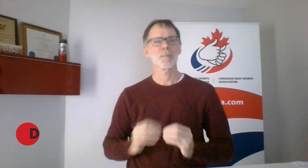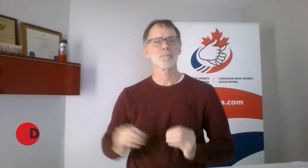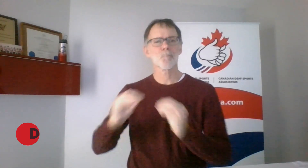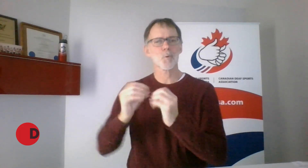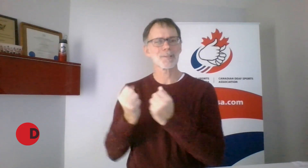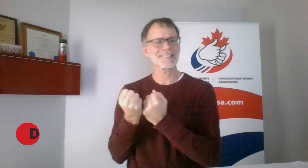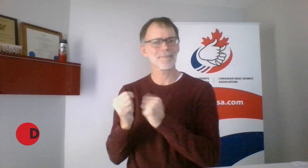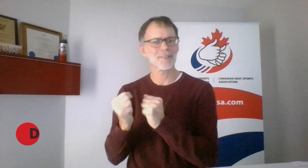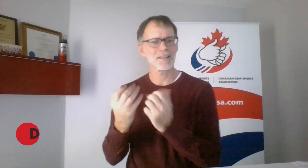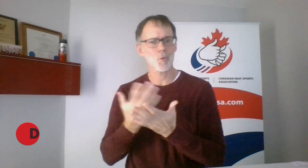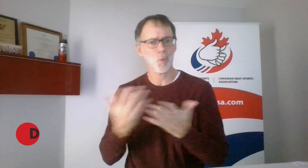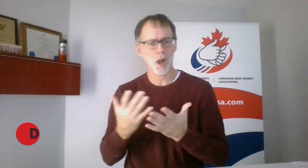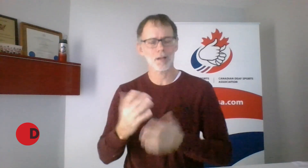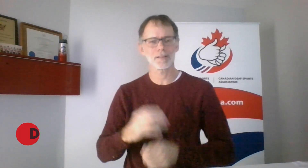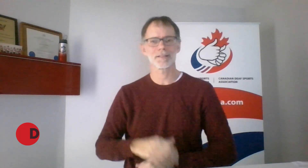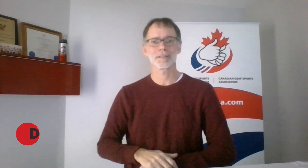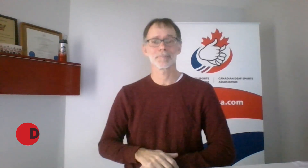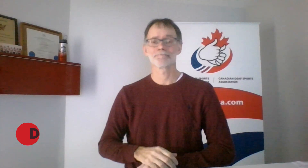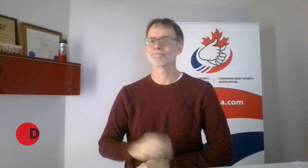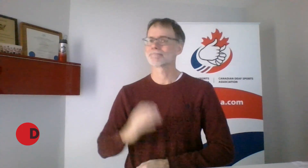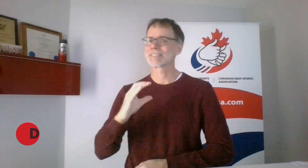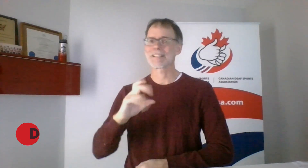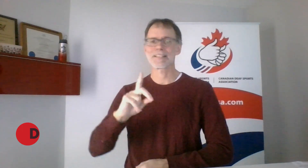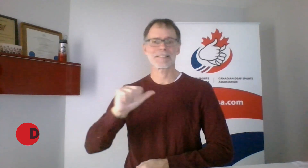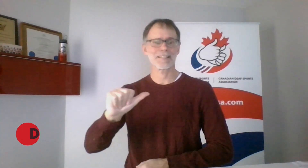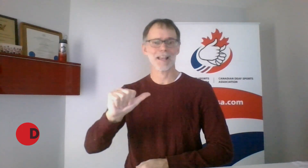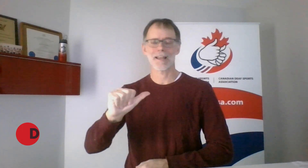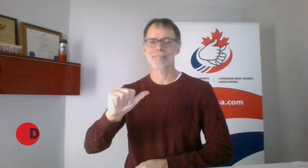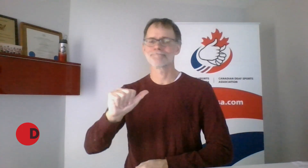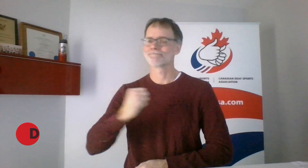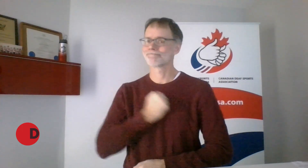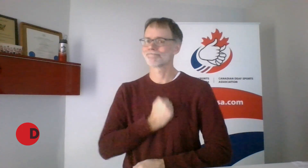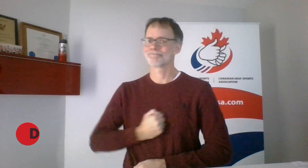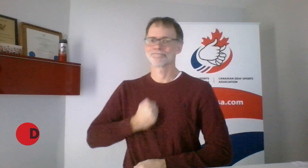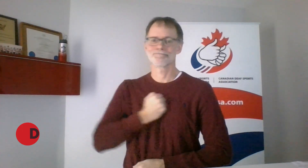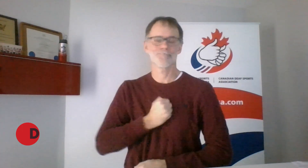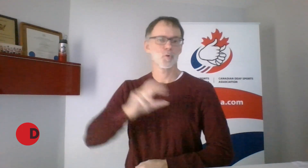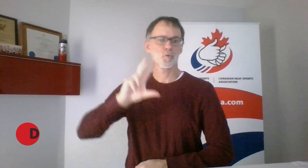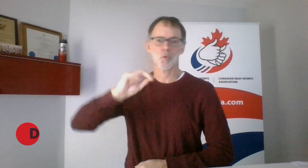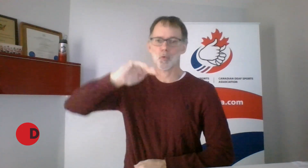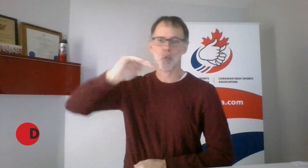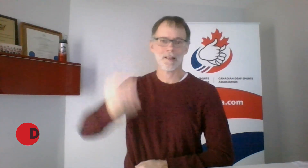More safety precautions include CDSA’s decision of not having